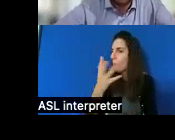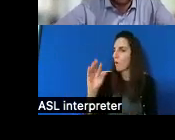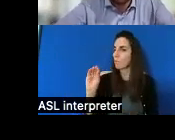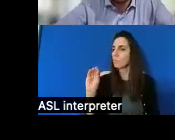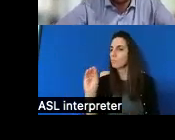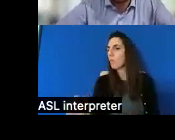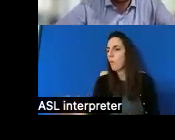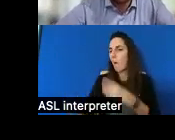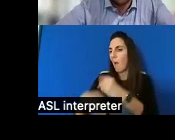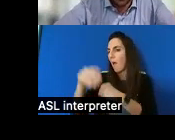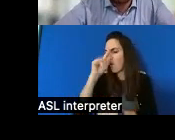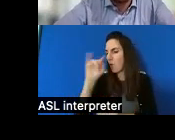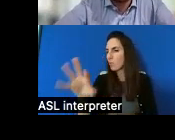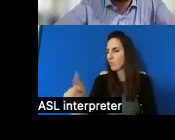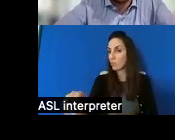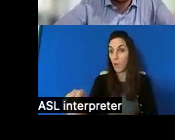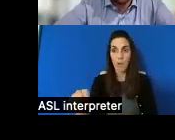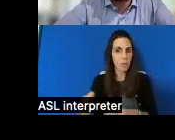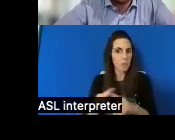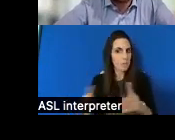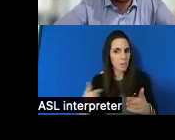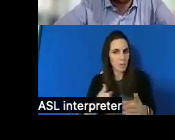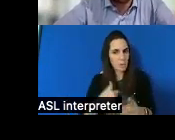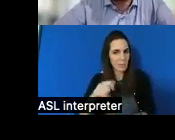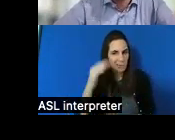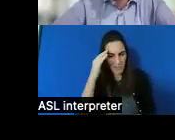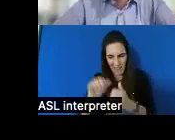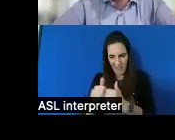there willy-nilly without really looking at how is that asset structured and what's going to be